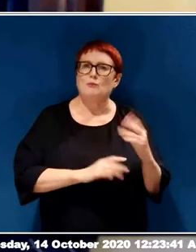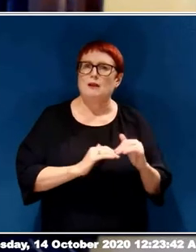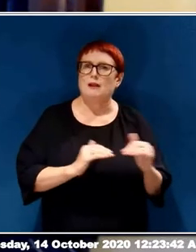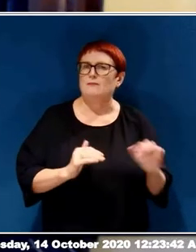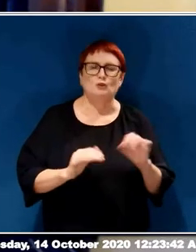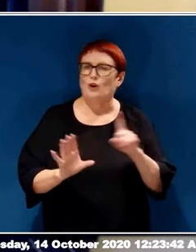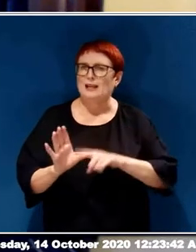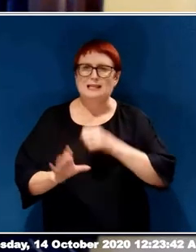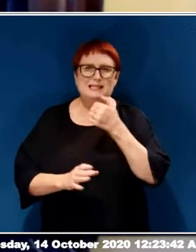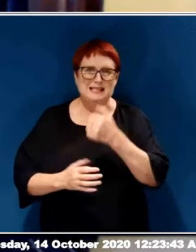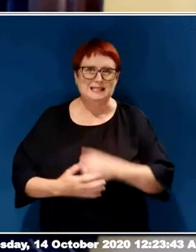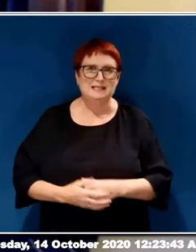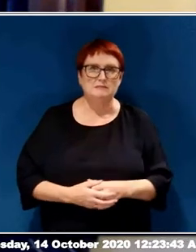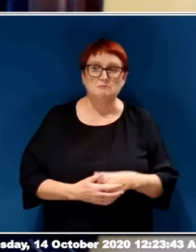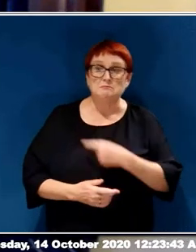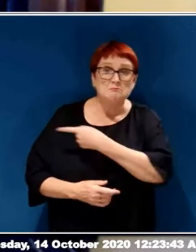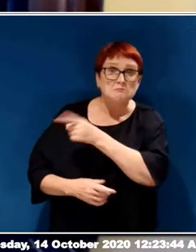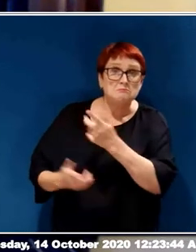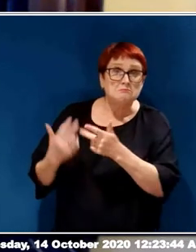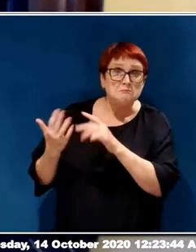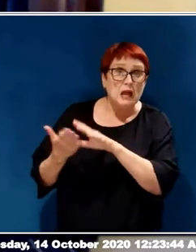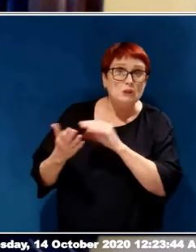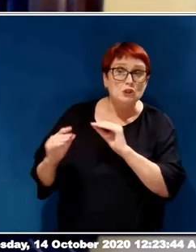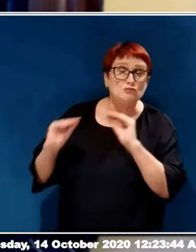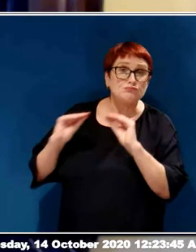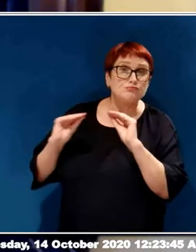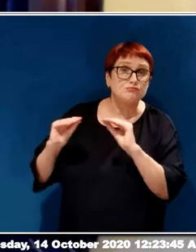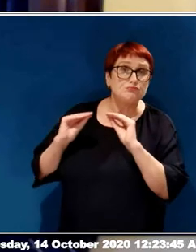assessed towards the standards for the Year 6 curriculum.